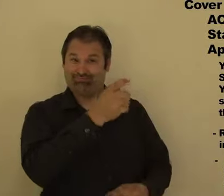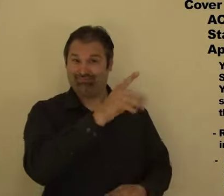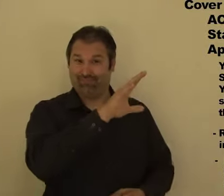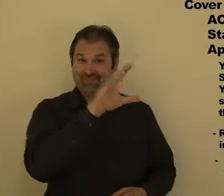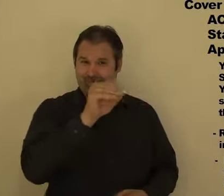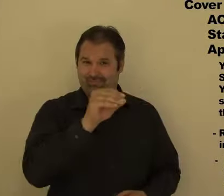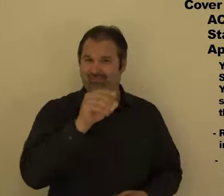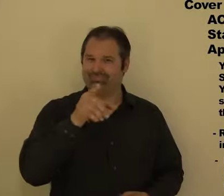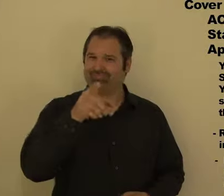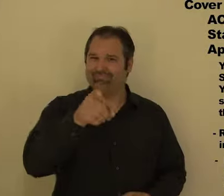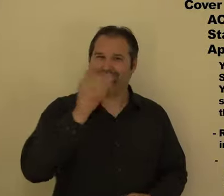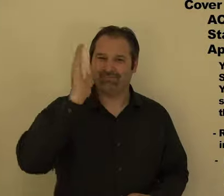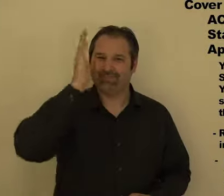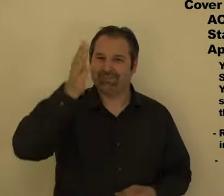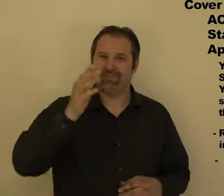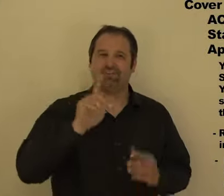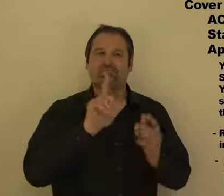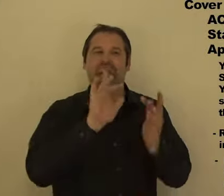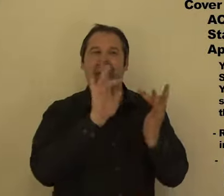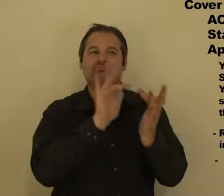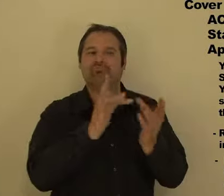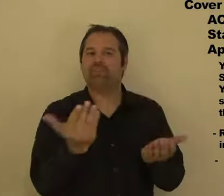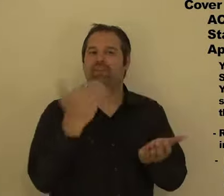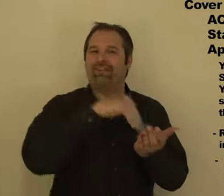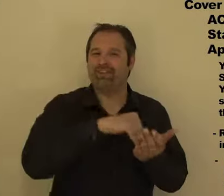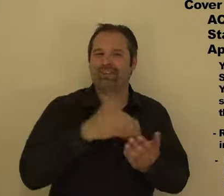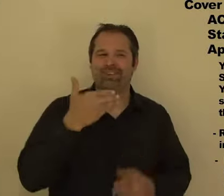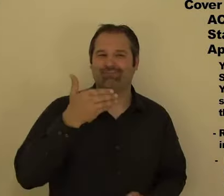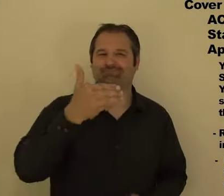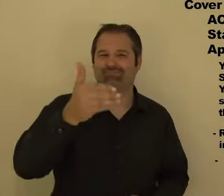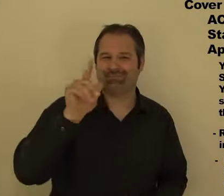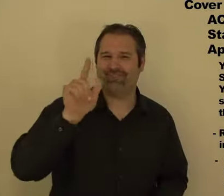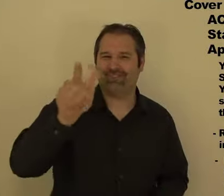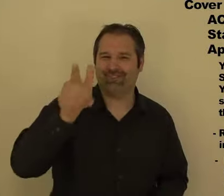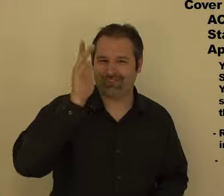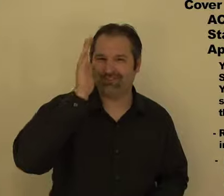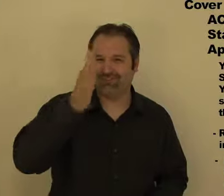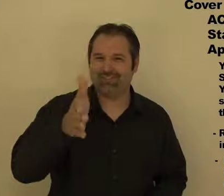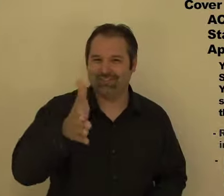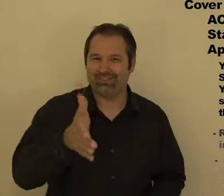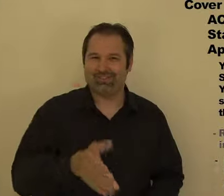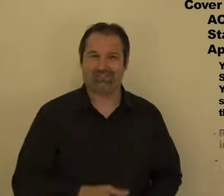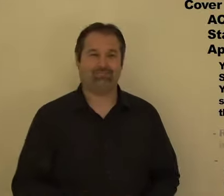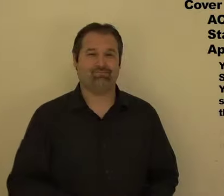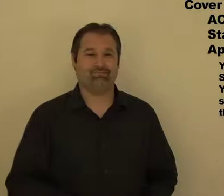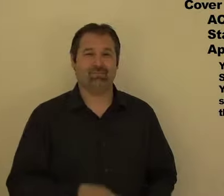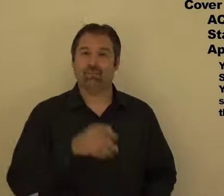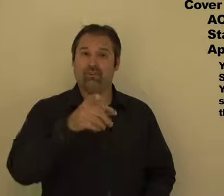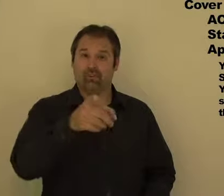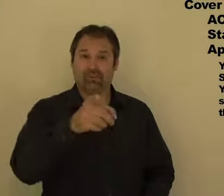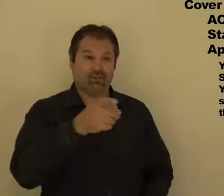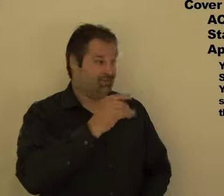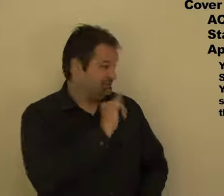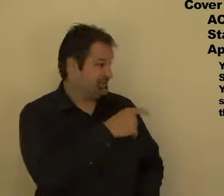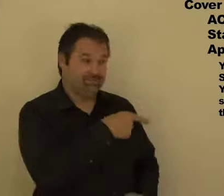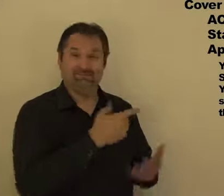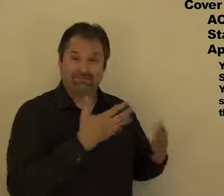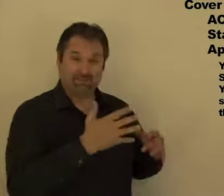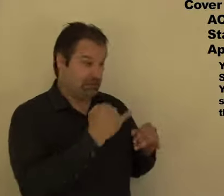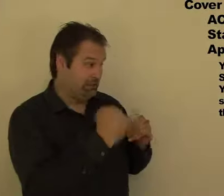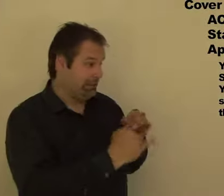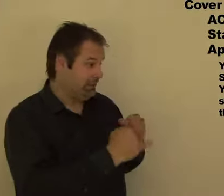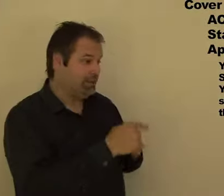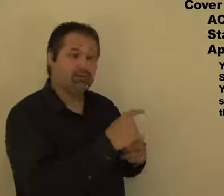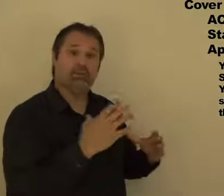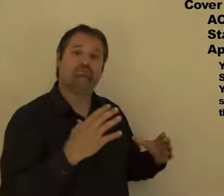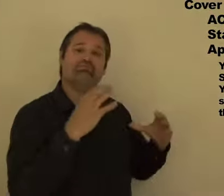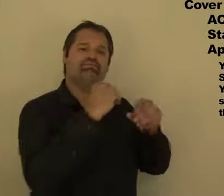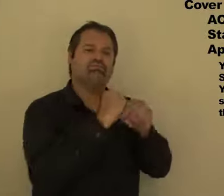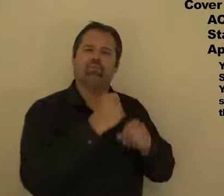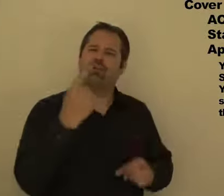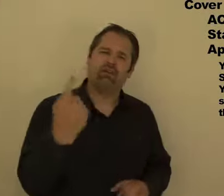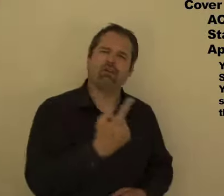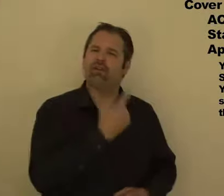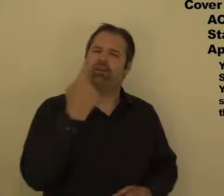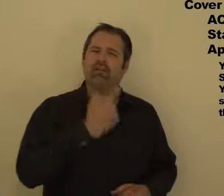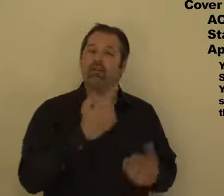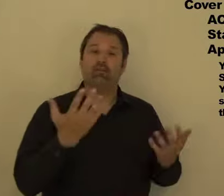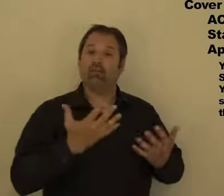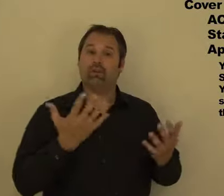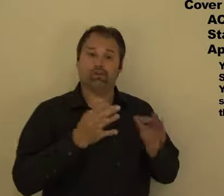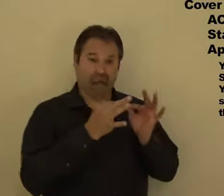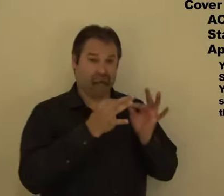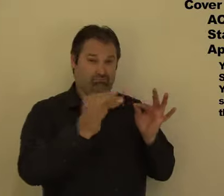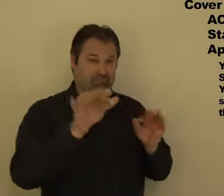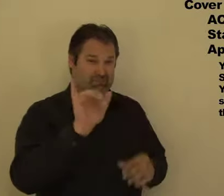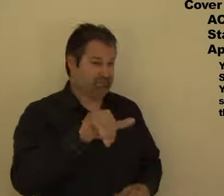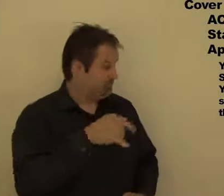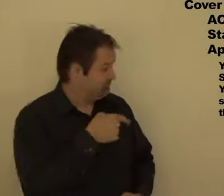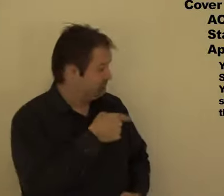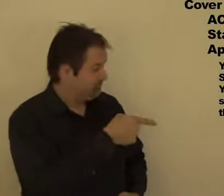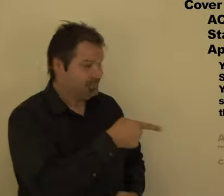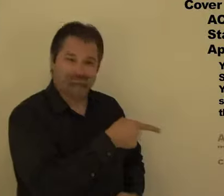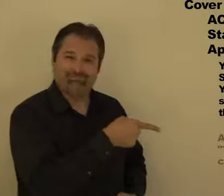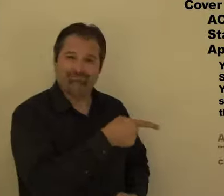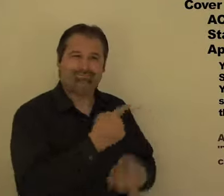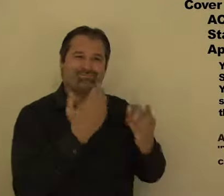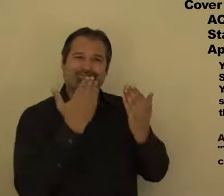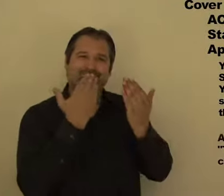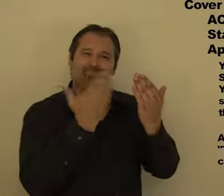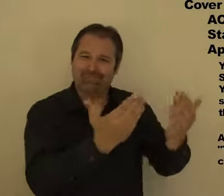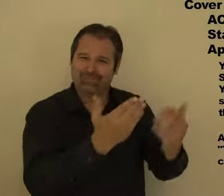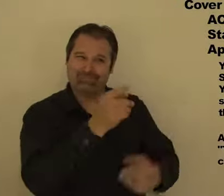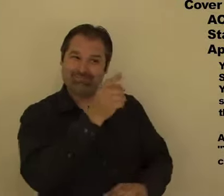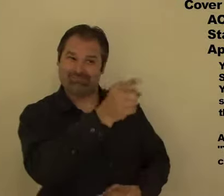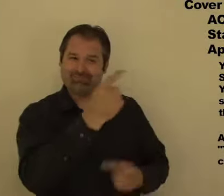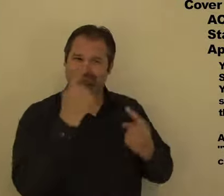And, remember, always end with a thank you for your consideration.